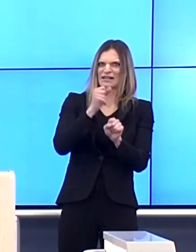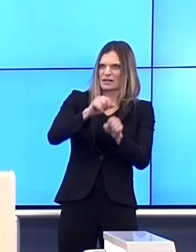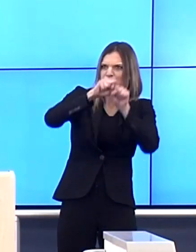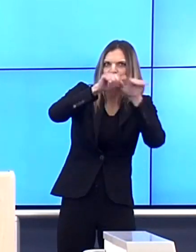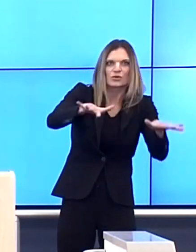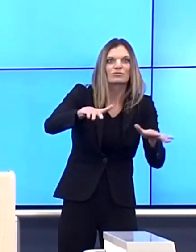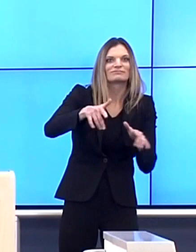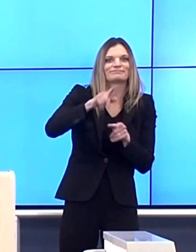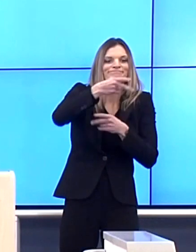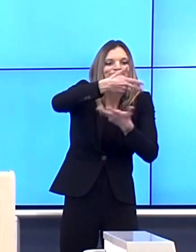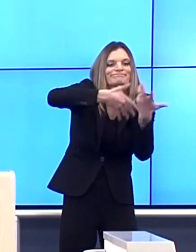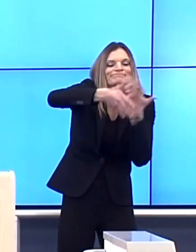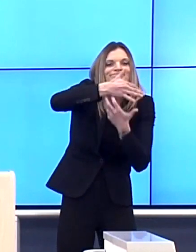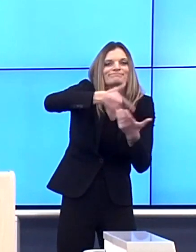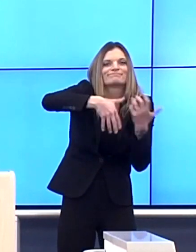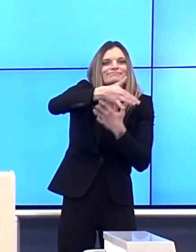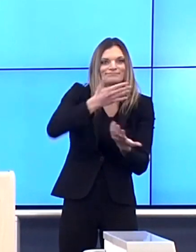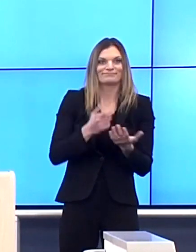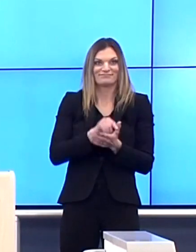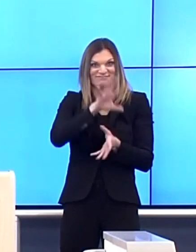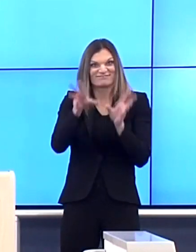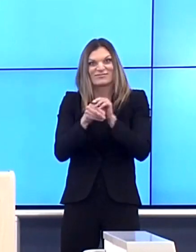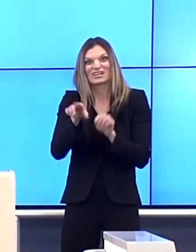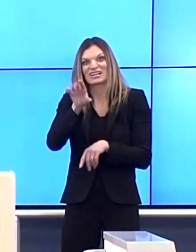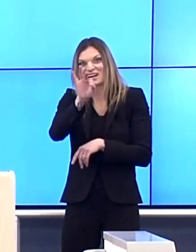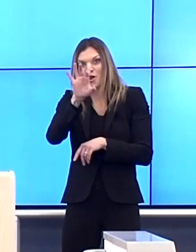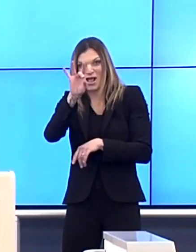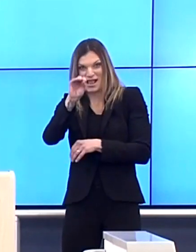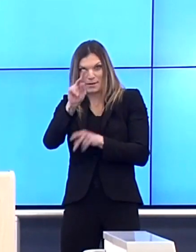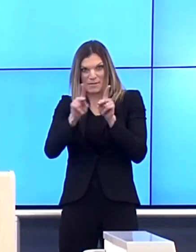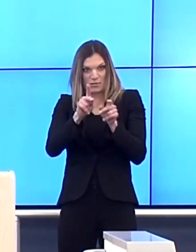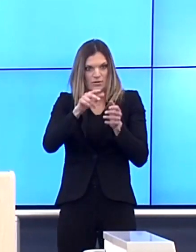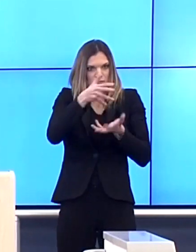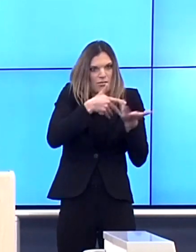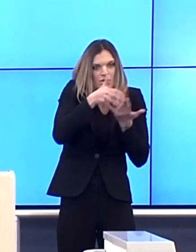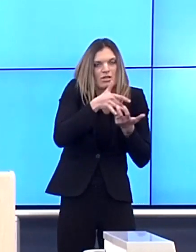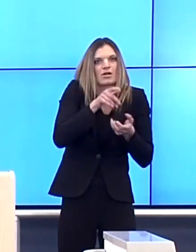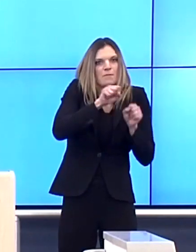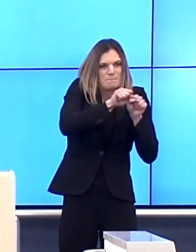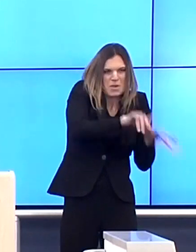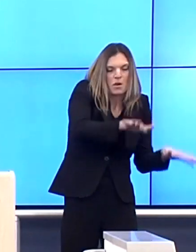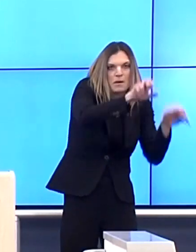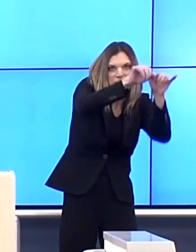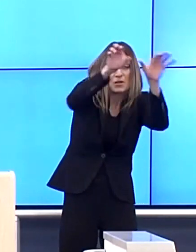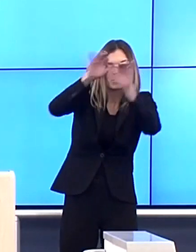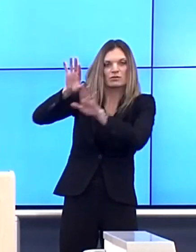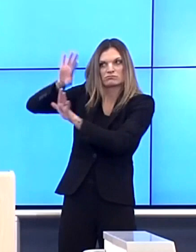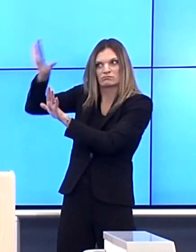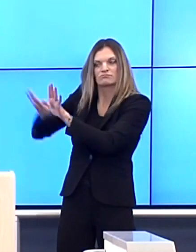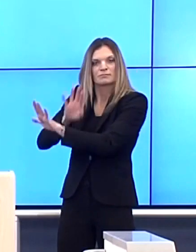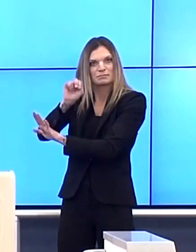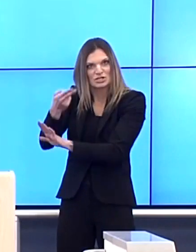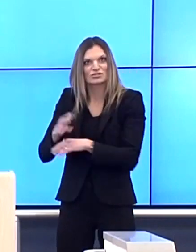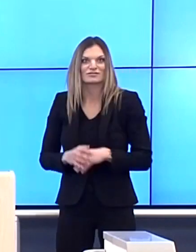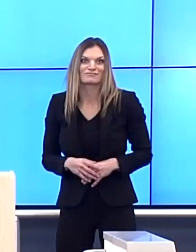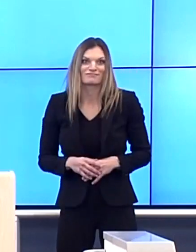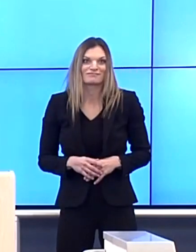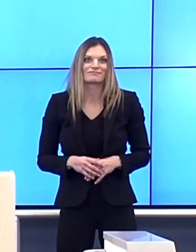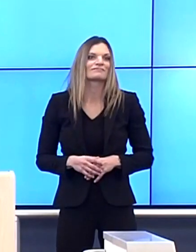WITH BEING INDOORS AND GATHERING. GATHERING. WE ARE NOW INVESTIGATING 980 WE ARE NOW INVESTIGATING 980 TOTAL OUTBREAKS. TOTAL OUTBREAKS. AND EVERY WEEK, THAT NUMBER IS AND EVERY WEEK, THAT NUMBER IS INCREASING.